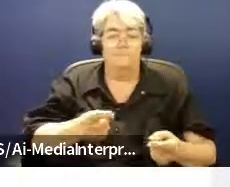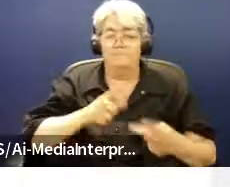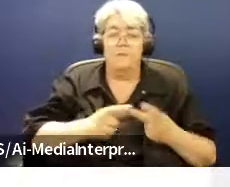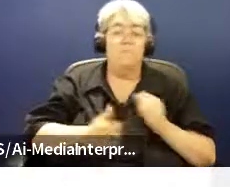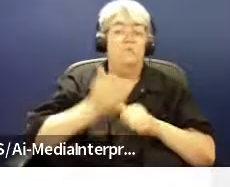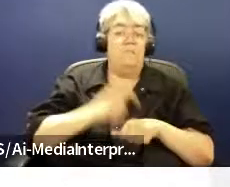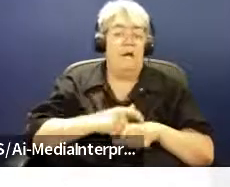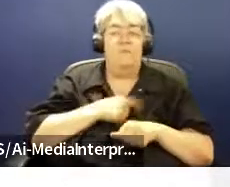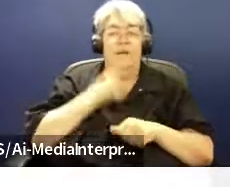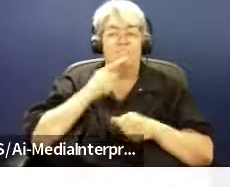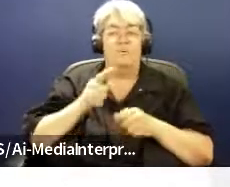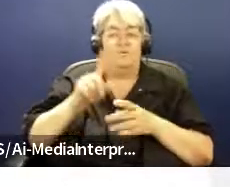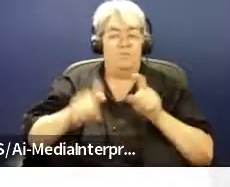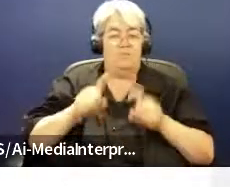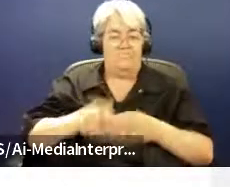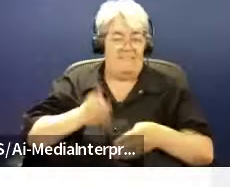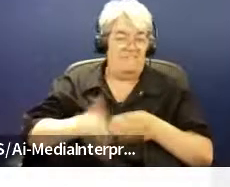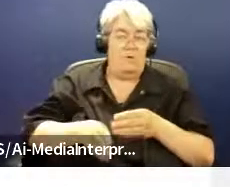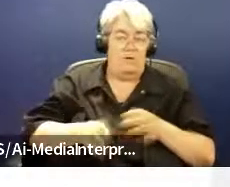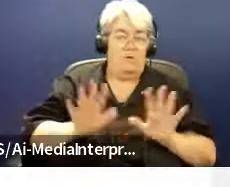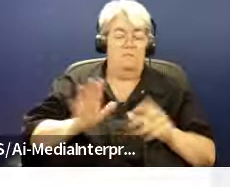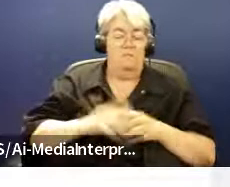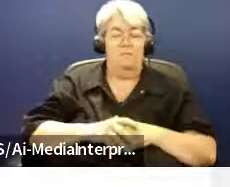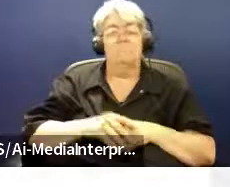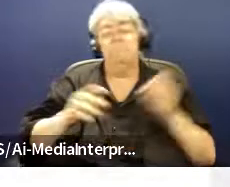but if you see any questions in the chat? ANDREW DRUMMOND: